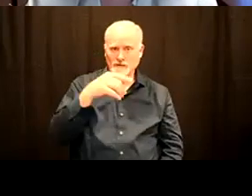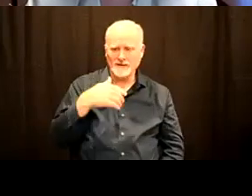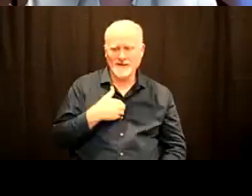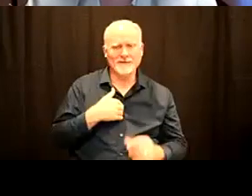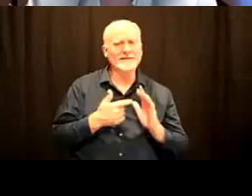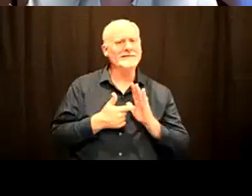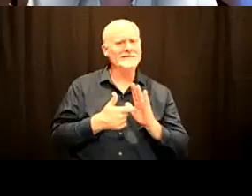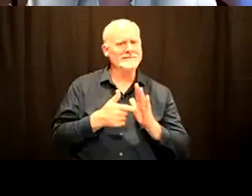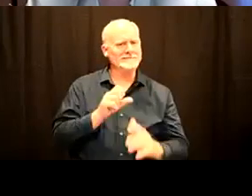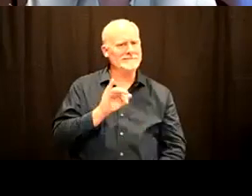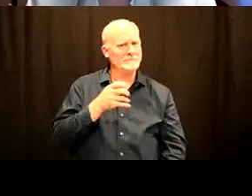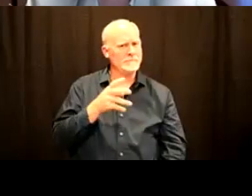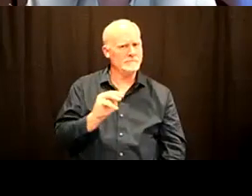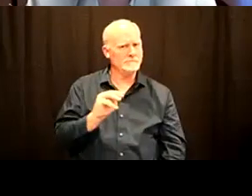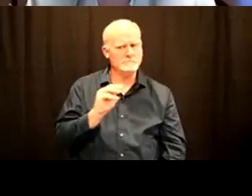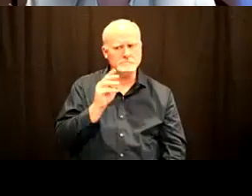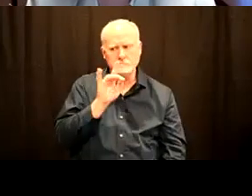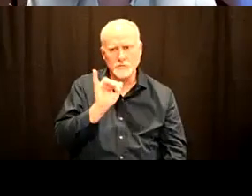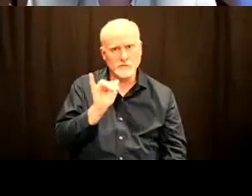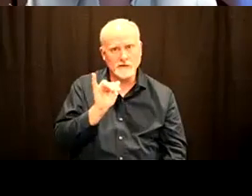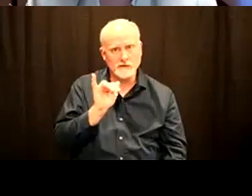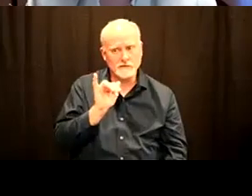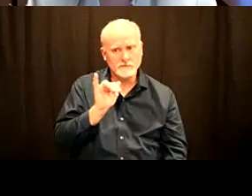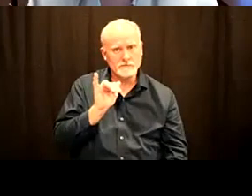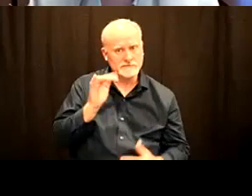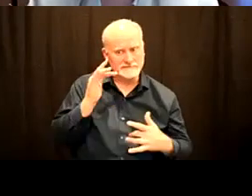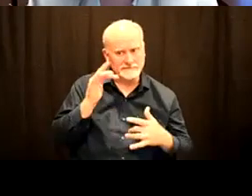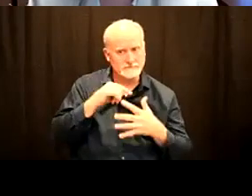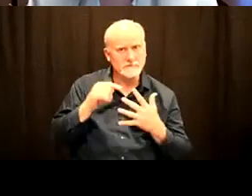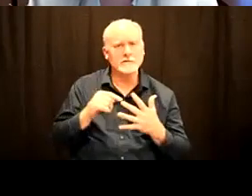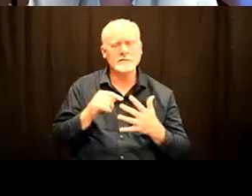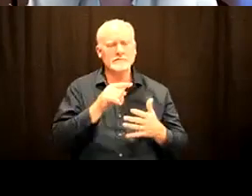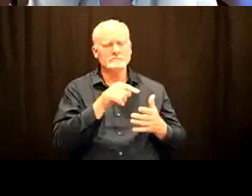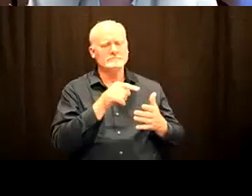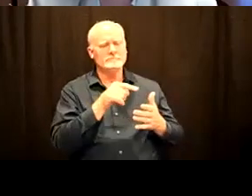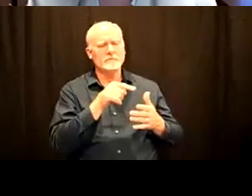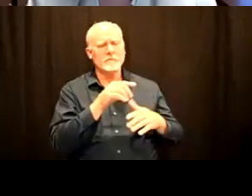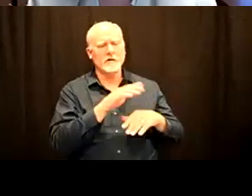should report those on uab health check you'll be prompted to complete a more in-depth uav employee